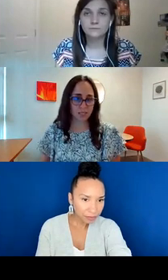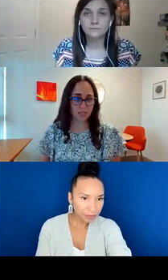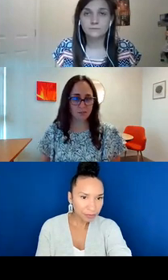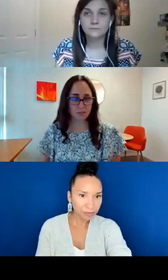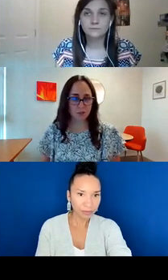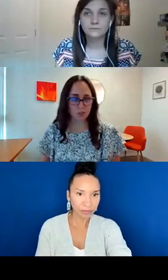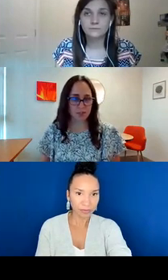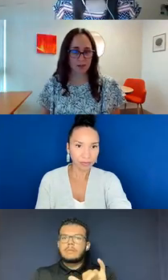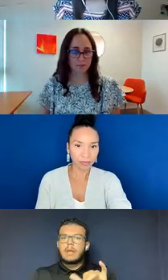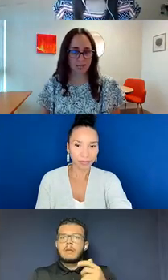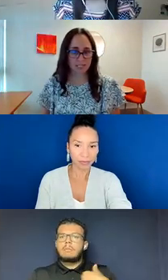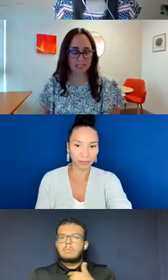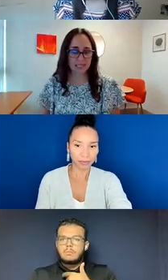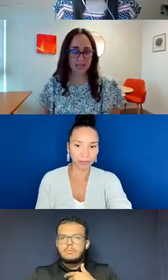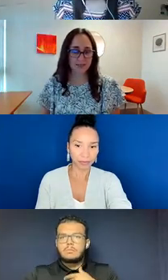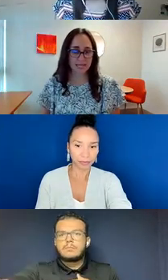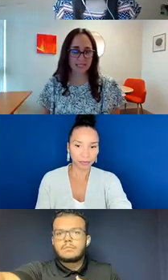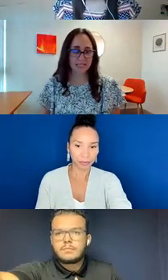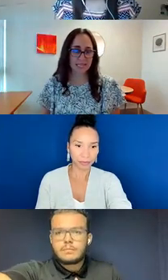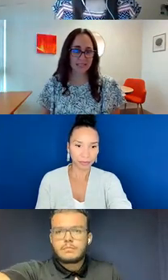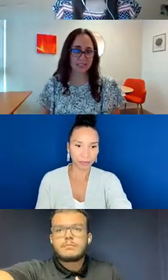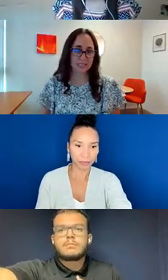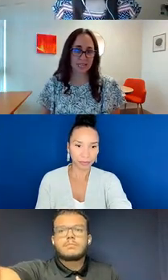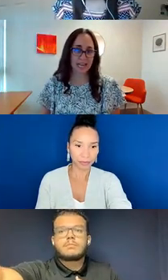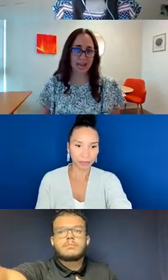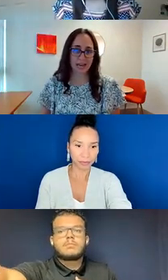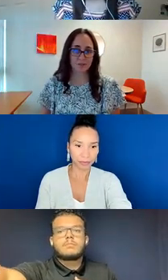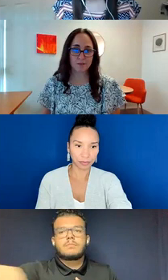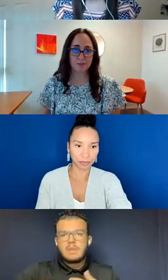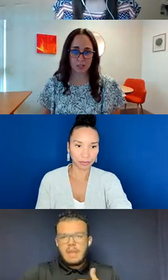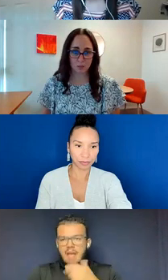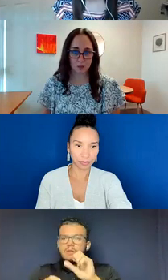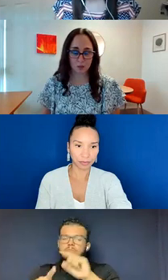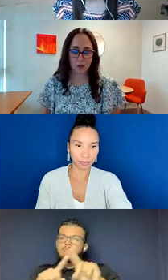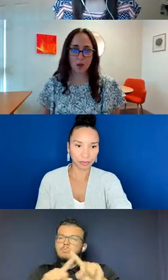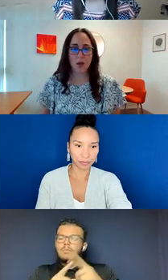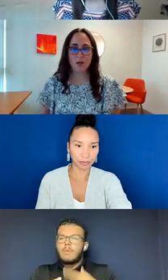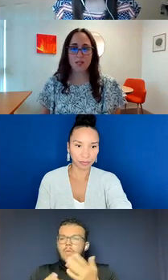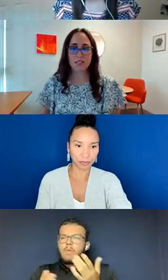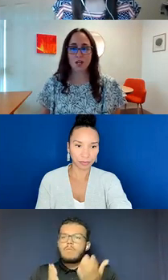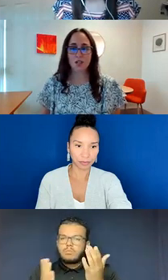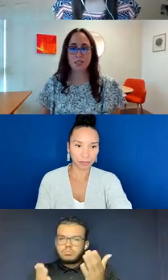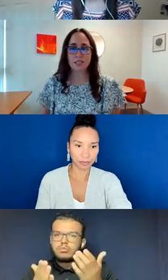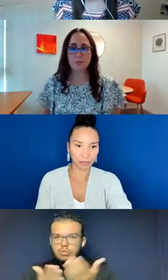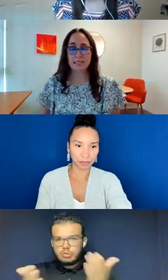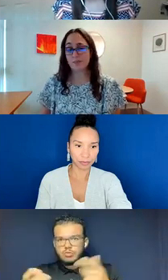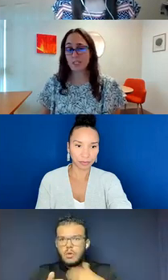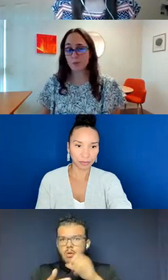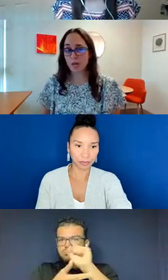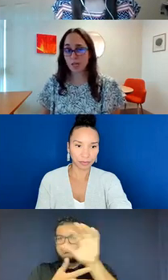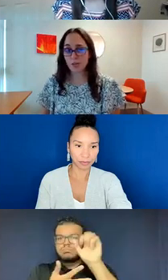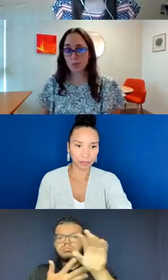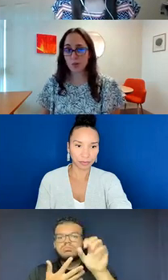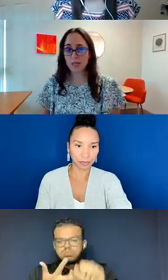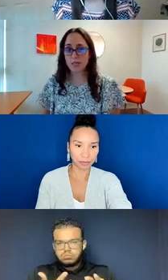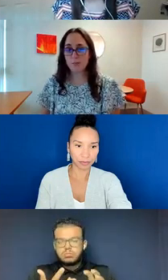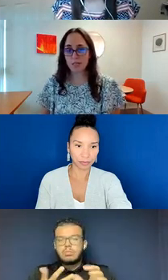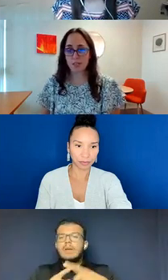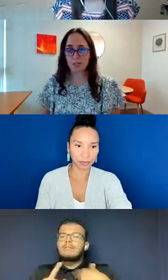Against Women, Futures Without Violence, and then TA2TA have available. These aren't specific to progress reporting,